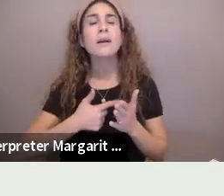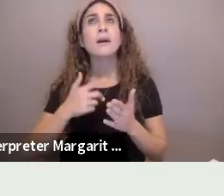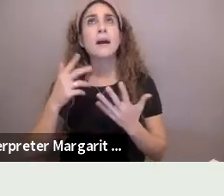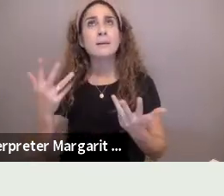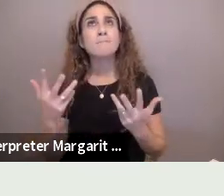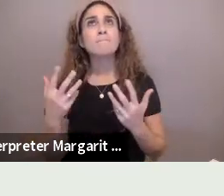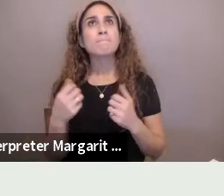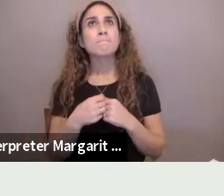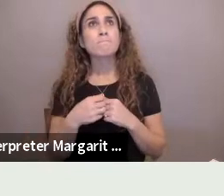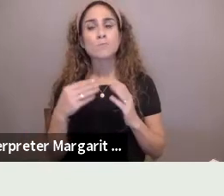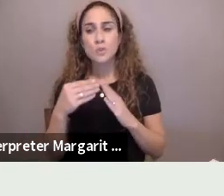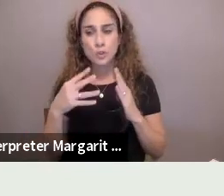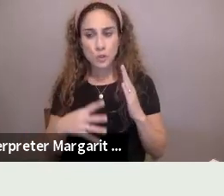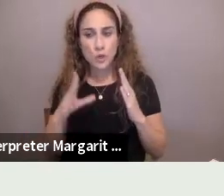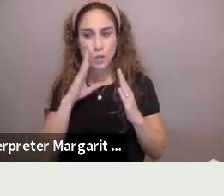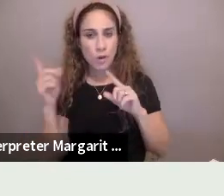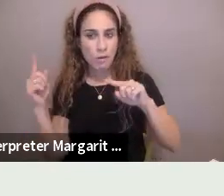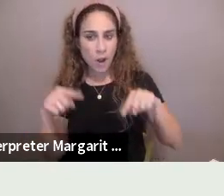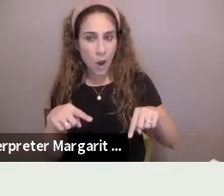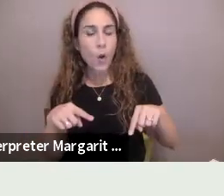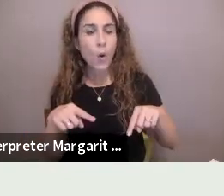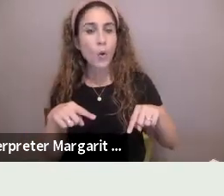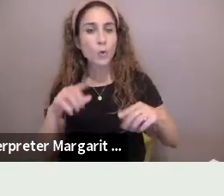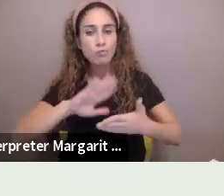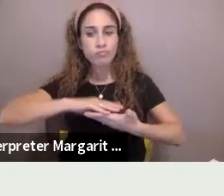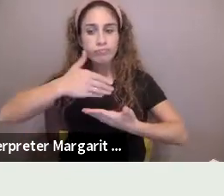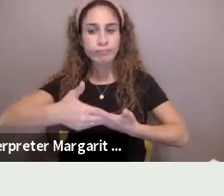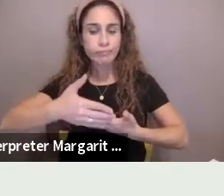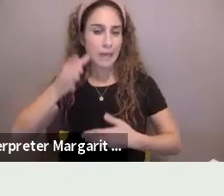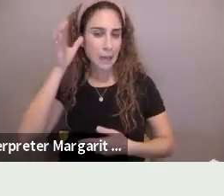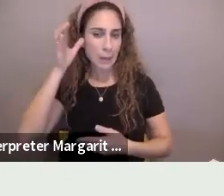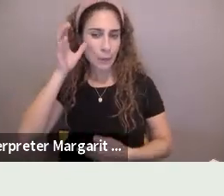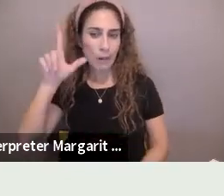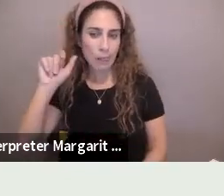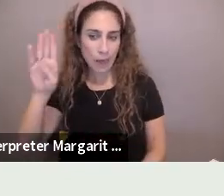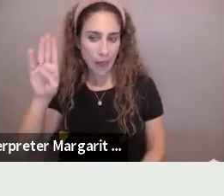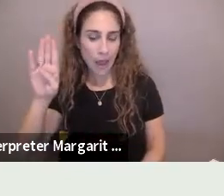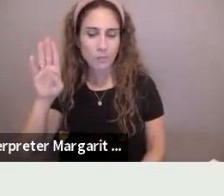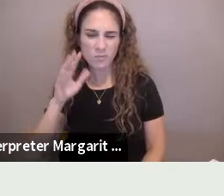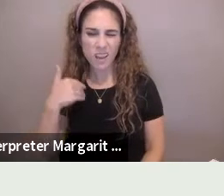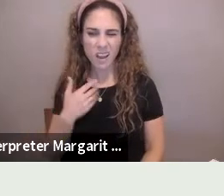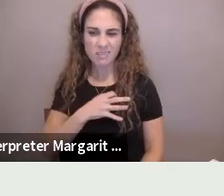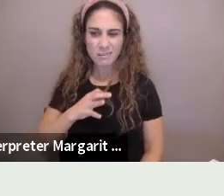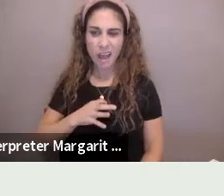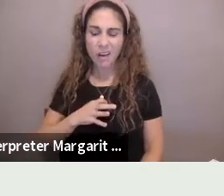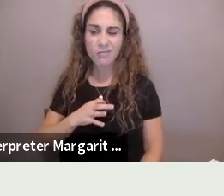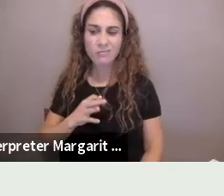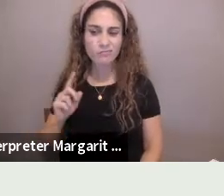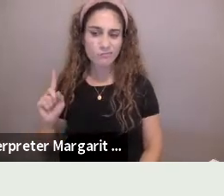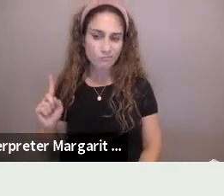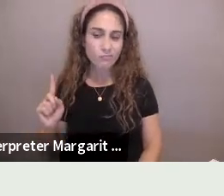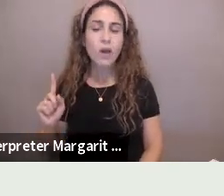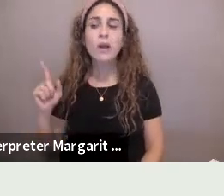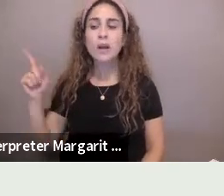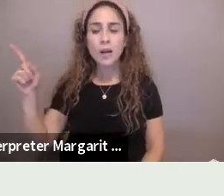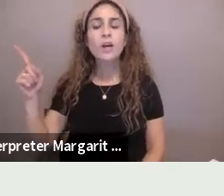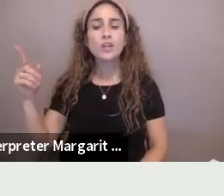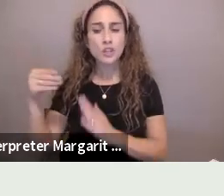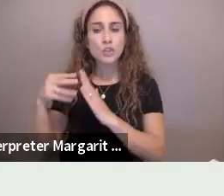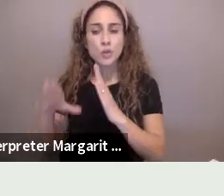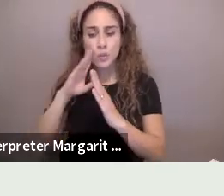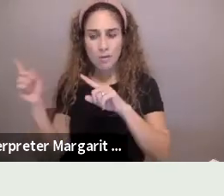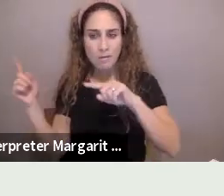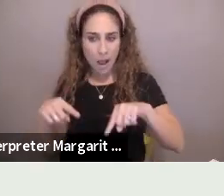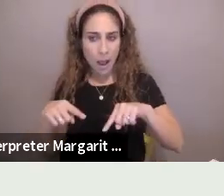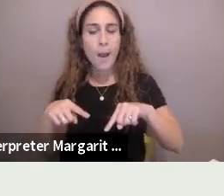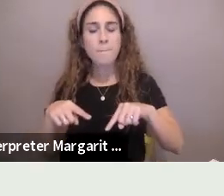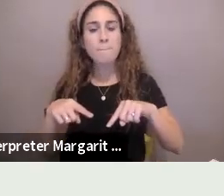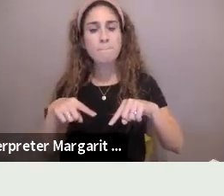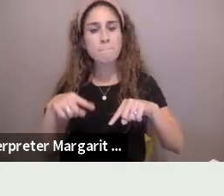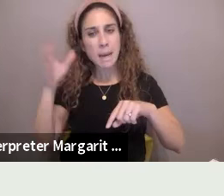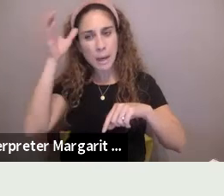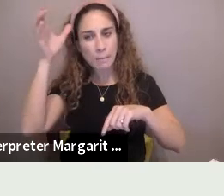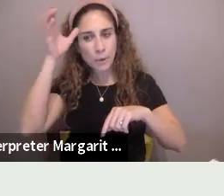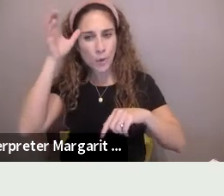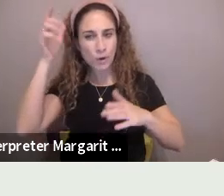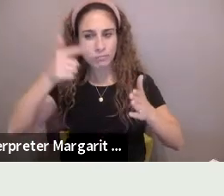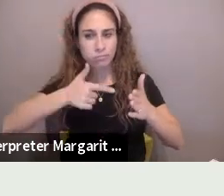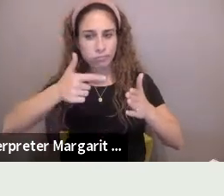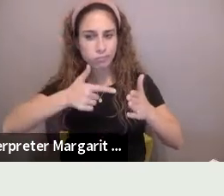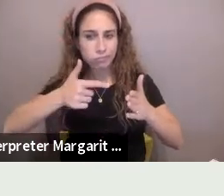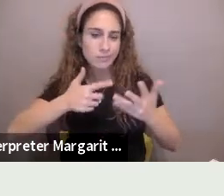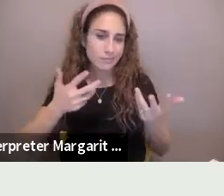Brian Boomer: Like it was any other computer lab. There was somebody staff there you know for X amount of time and students would come in through their virtual worlds and then they would send that information to their instructor directly from the virtual welding machine.